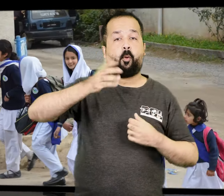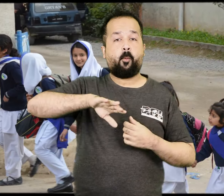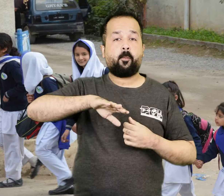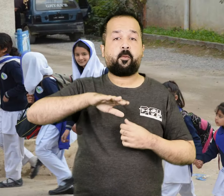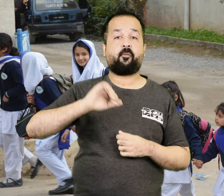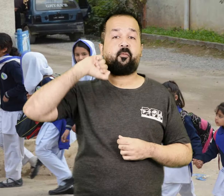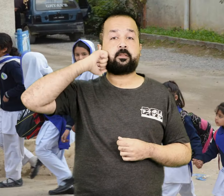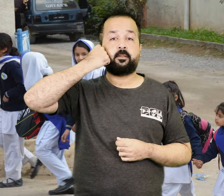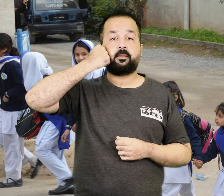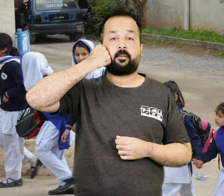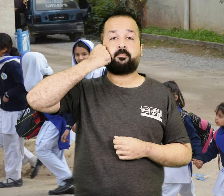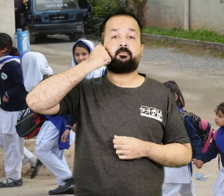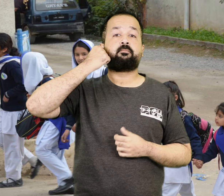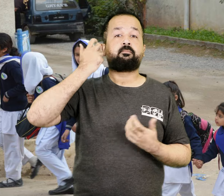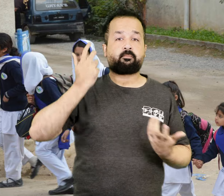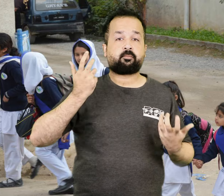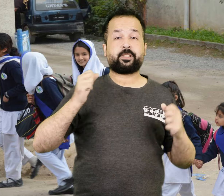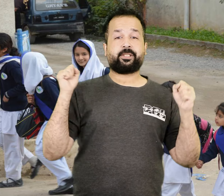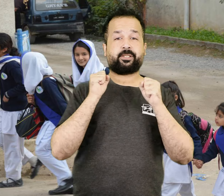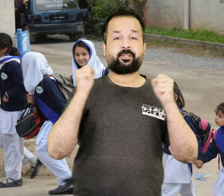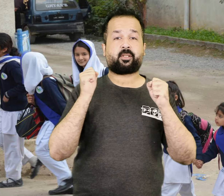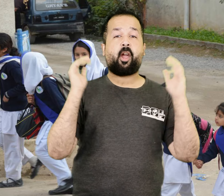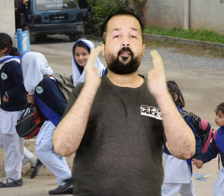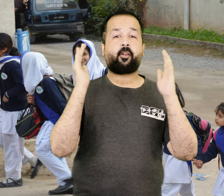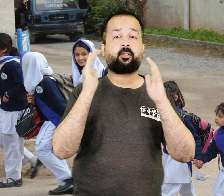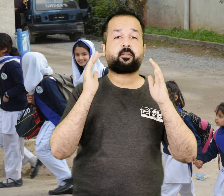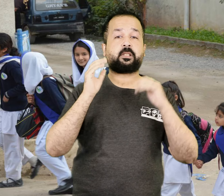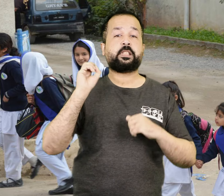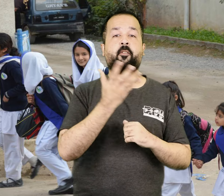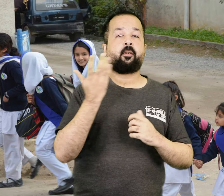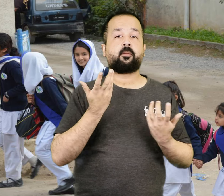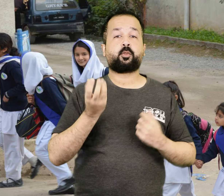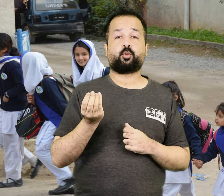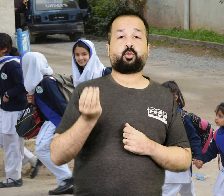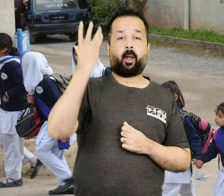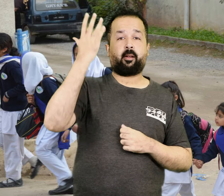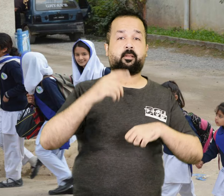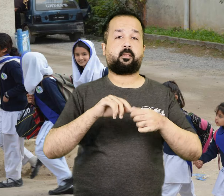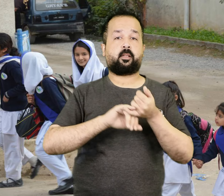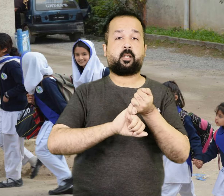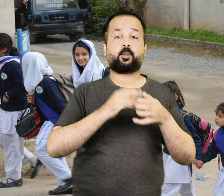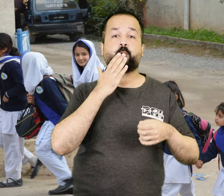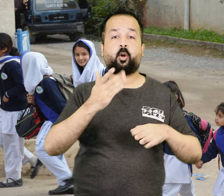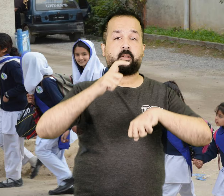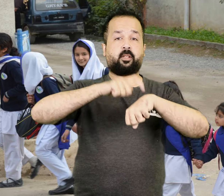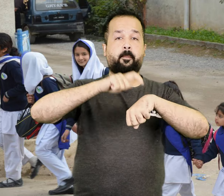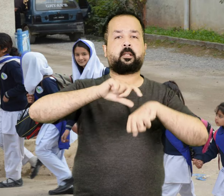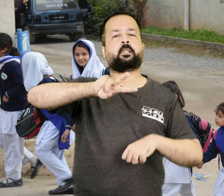Due to the cold weather in Sindh and Punjab, the morning school opening hours have been rescheduled.